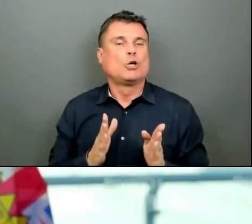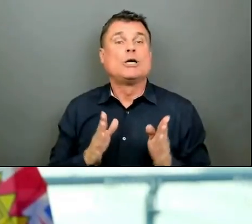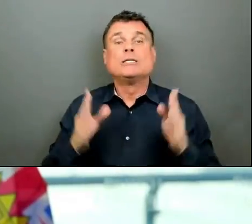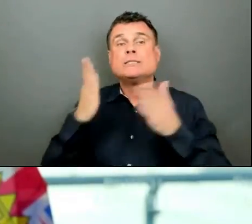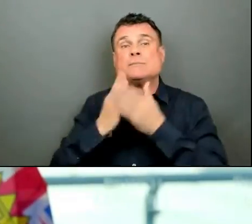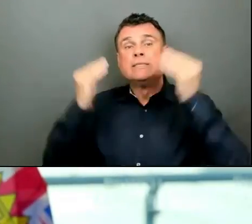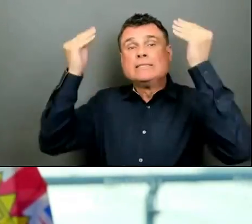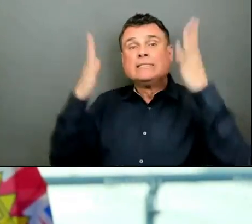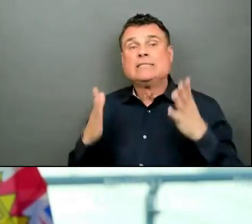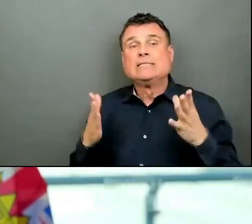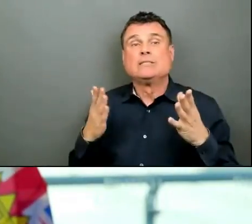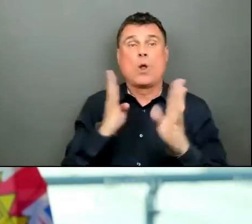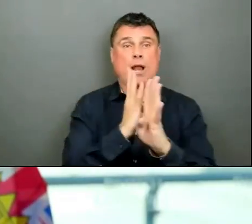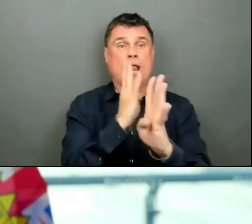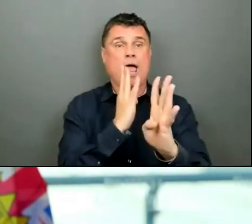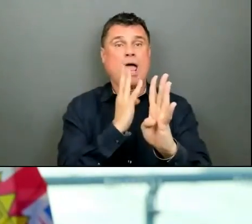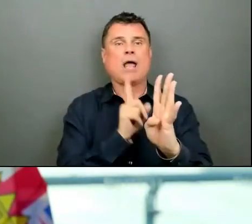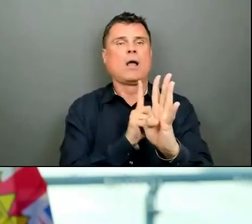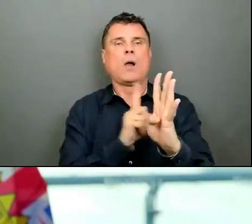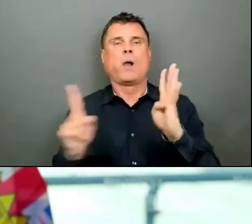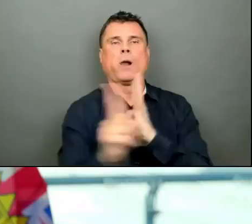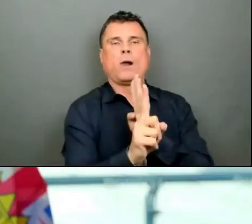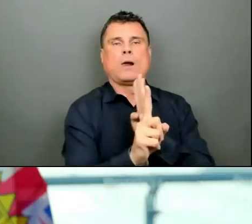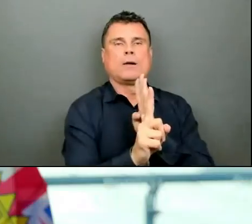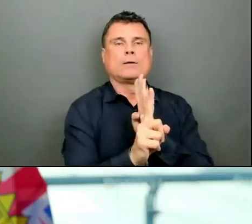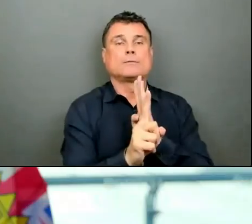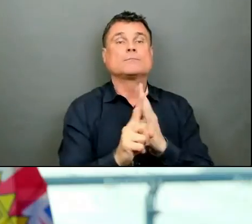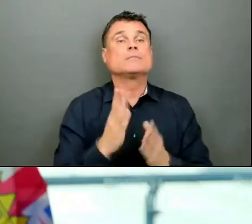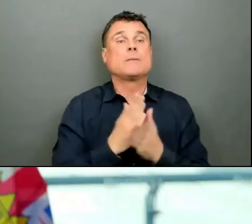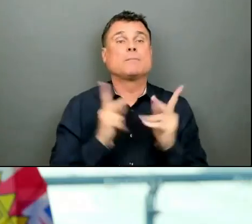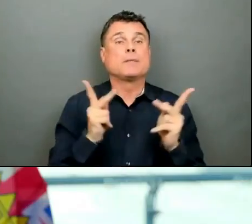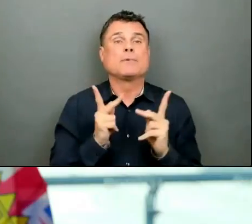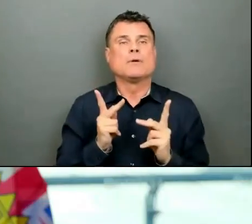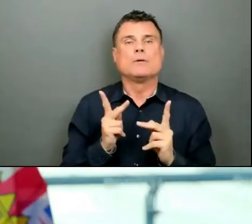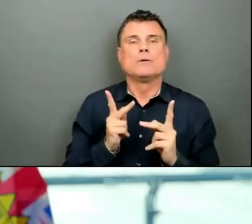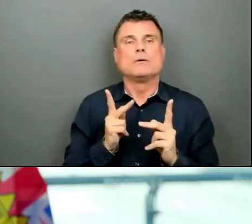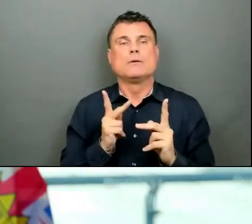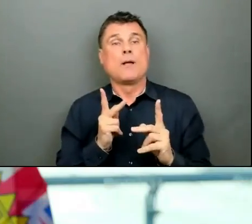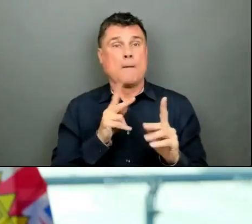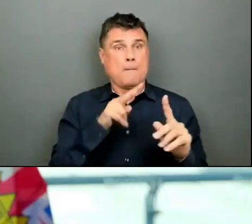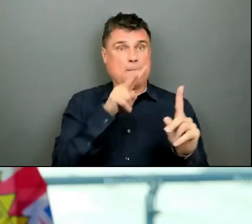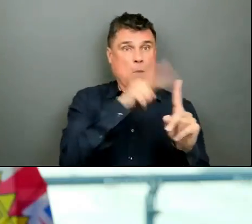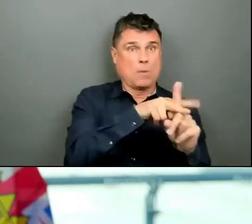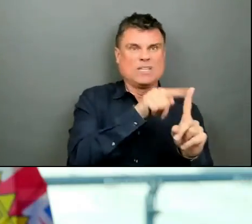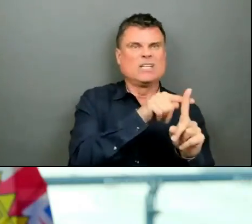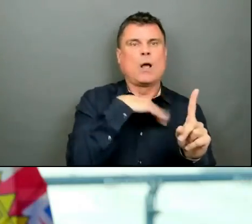doses left over because somebody may have missed an appointment. I just want to know, if you could, I know you